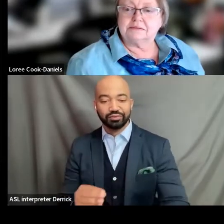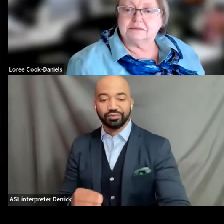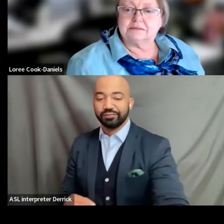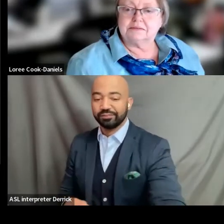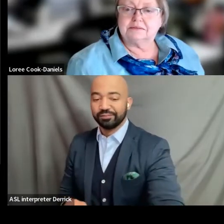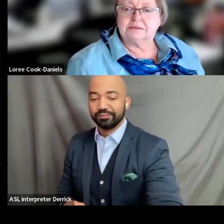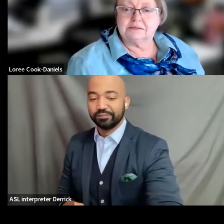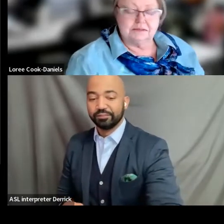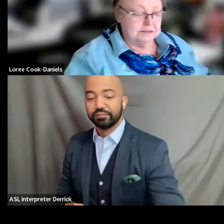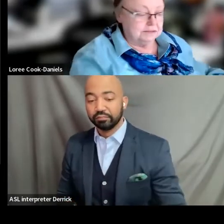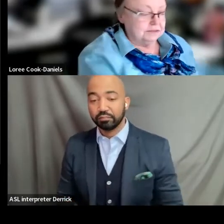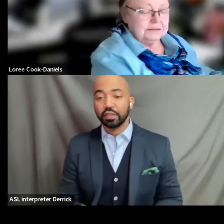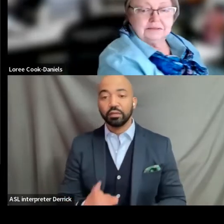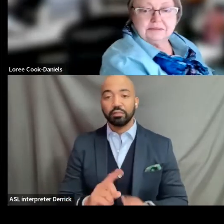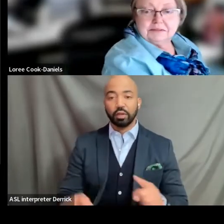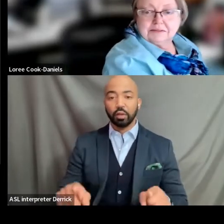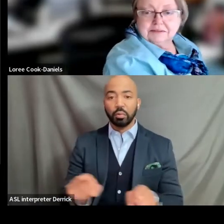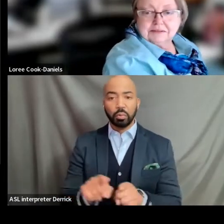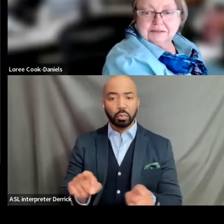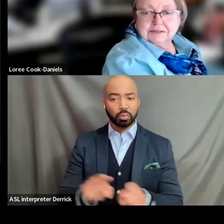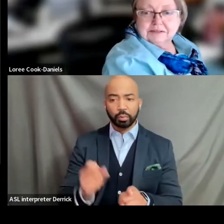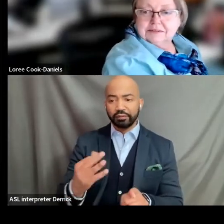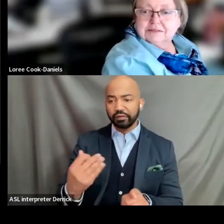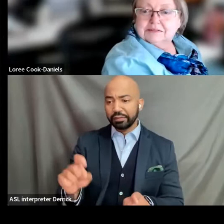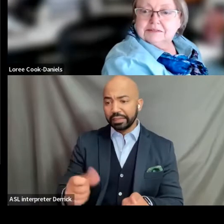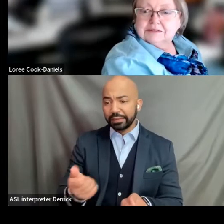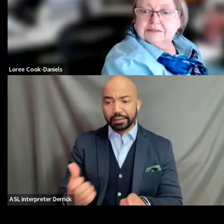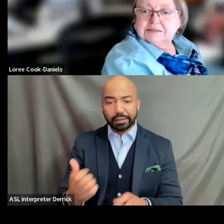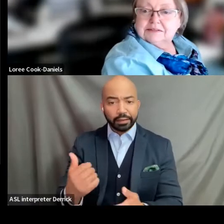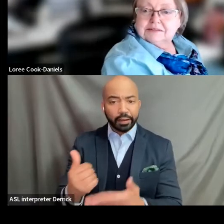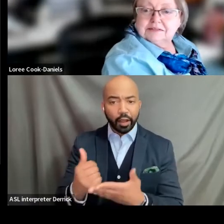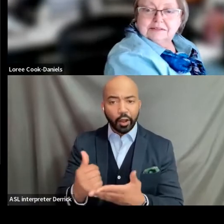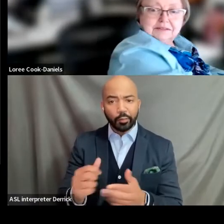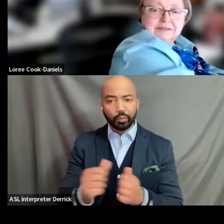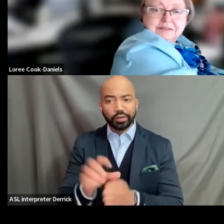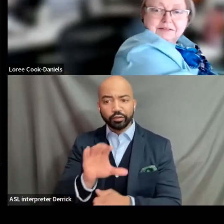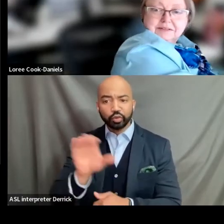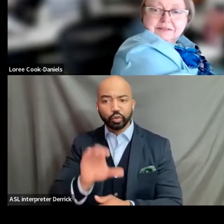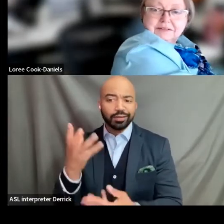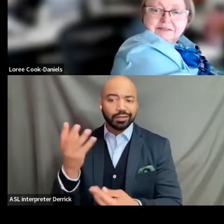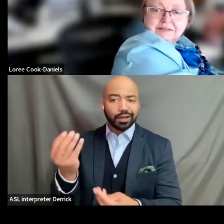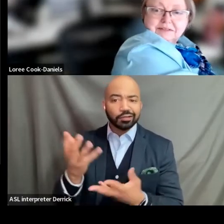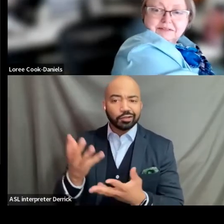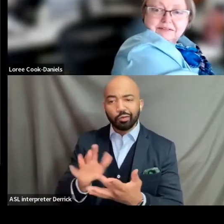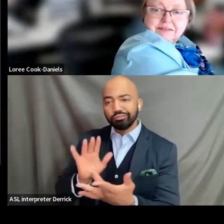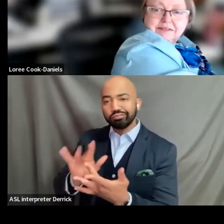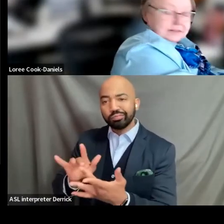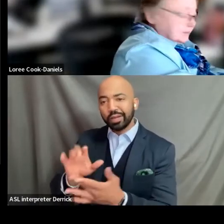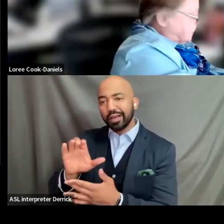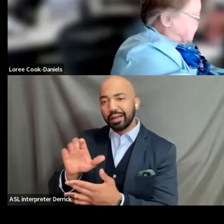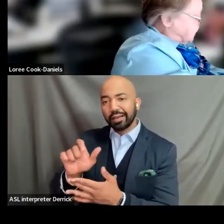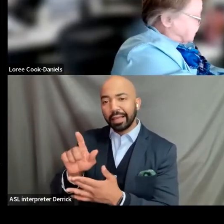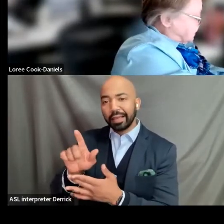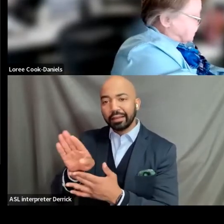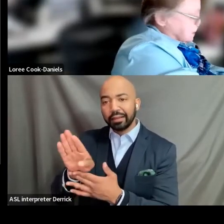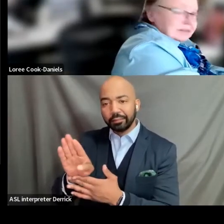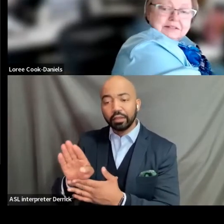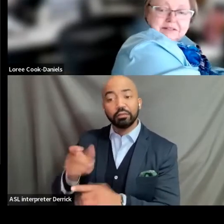but if you need any help with Zoom, please reach out to Caleb through the chat and he will be glad to help you figure out